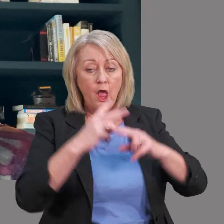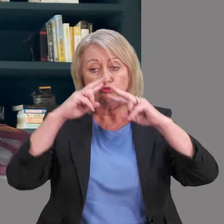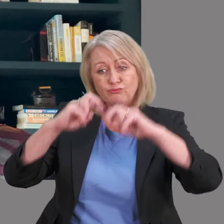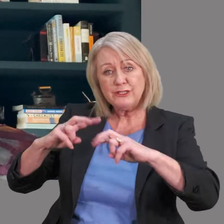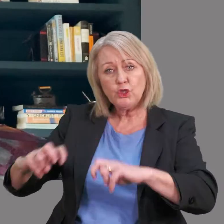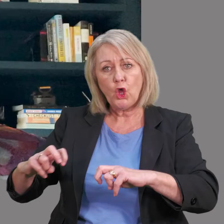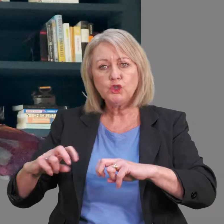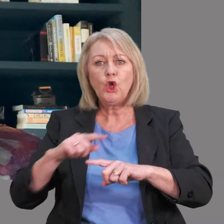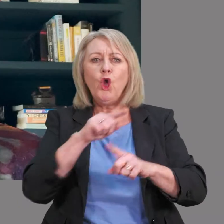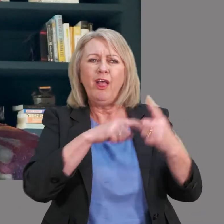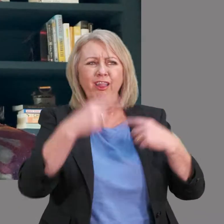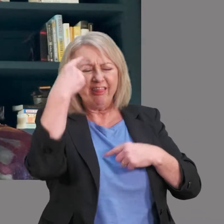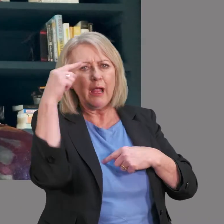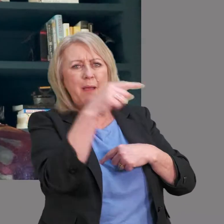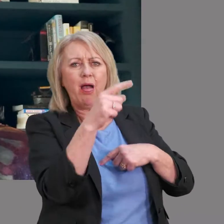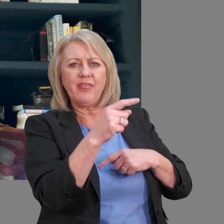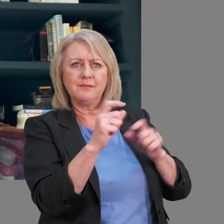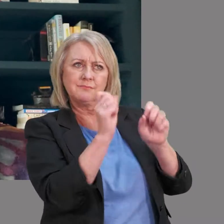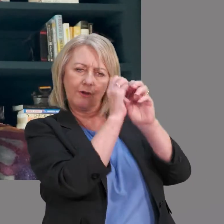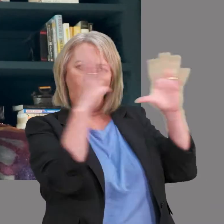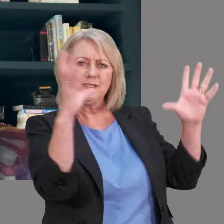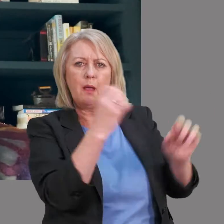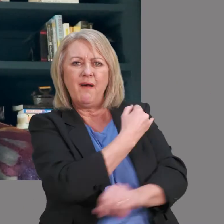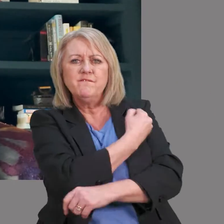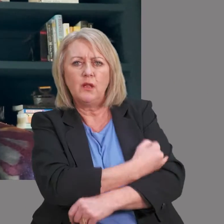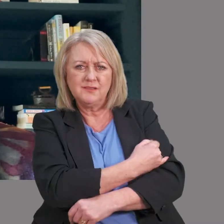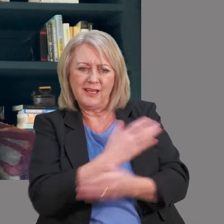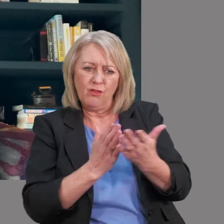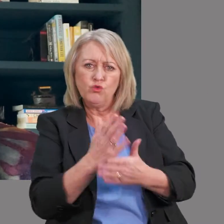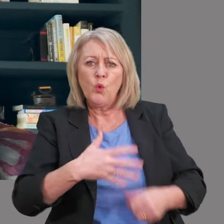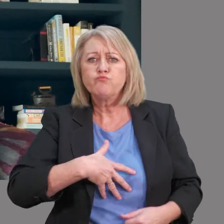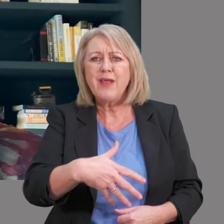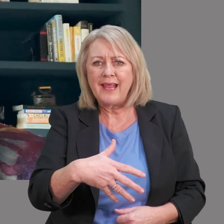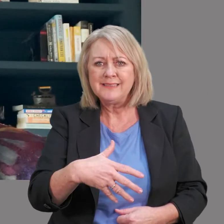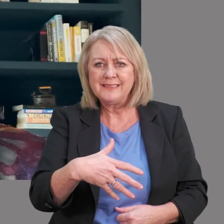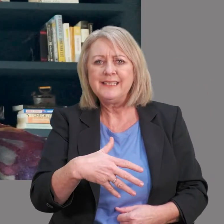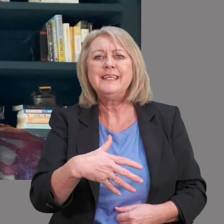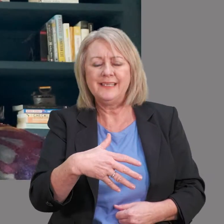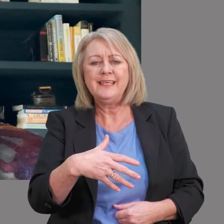and researchers use the vulnerability concept to improve pregnancy outcomes,